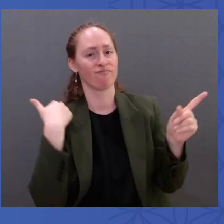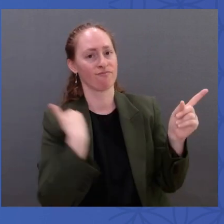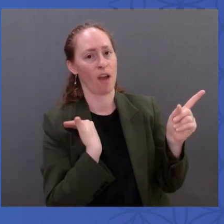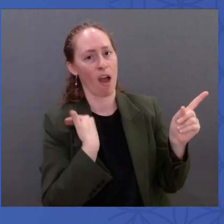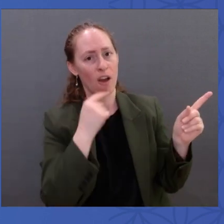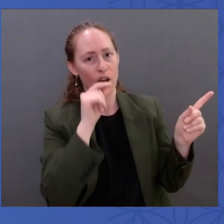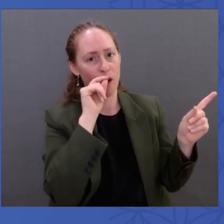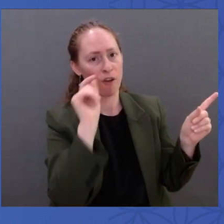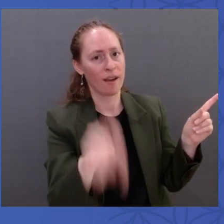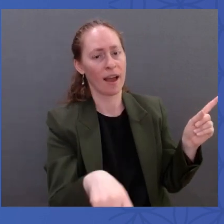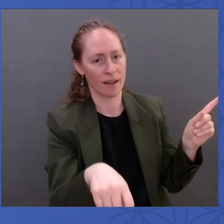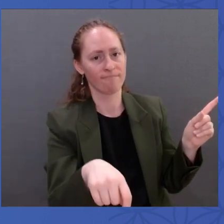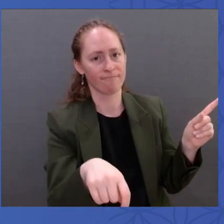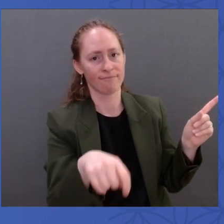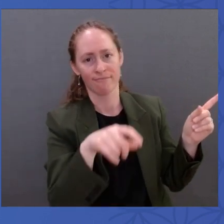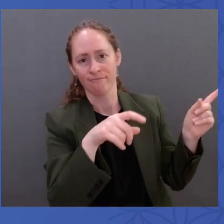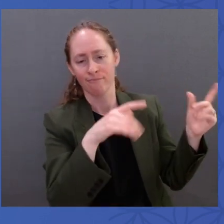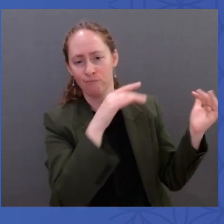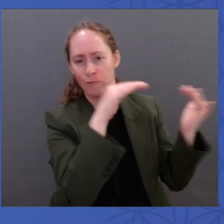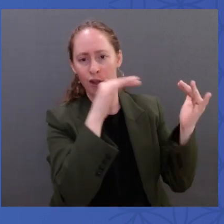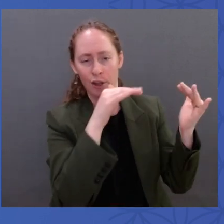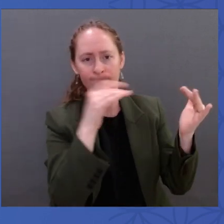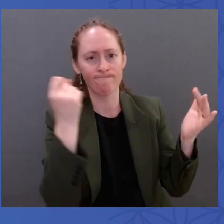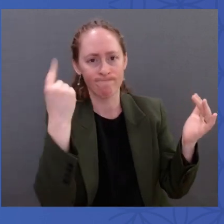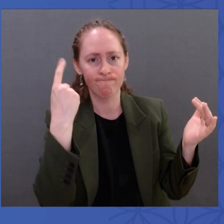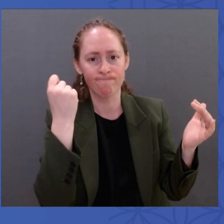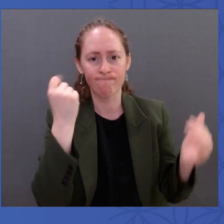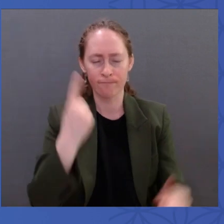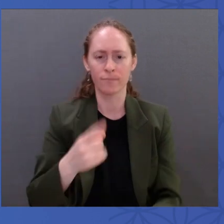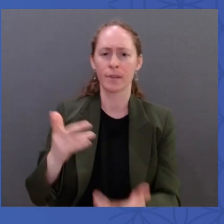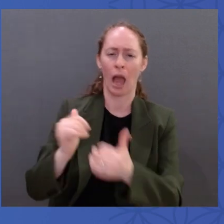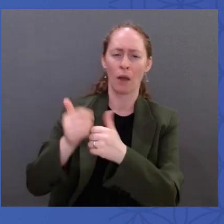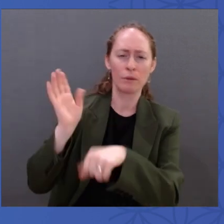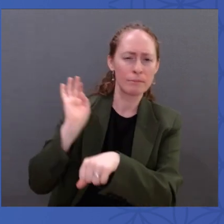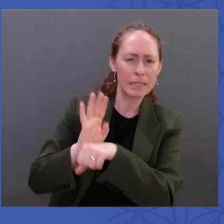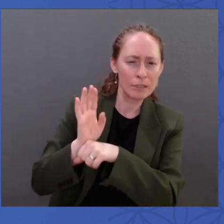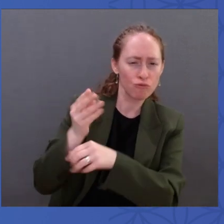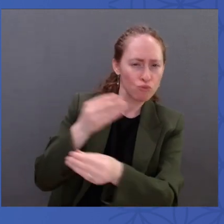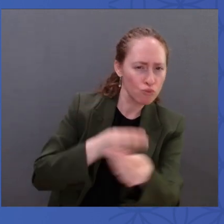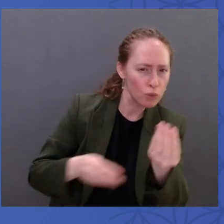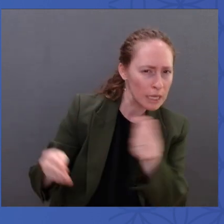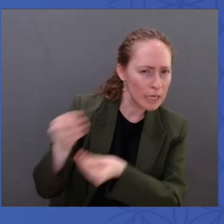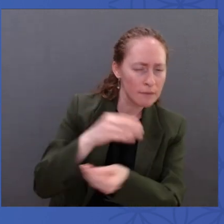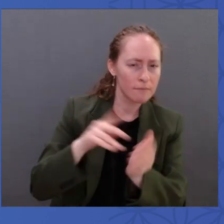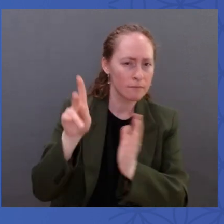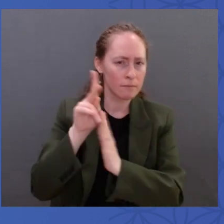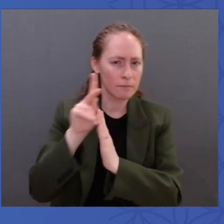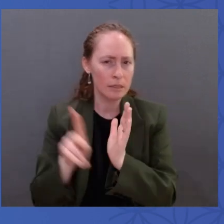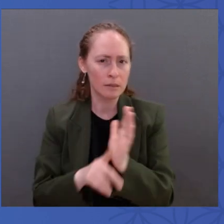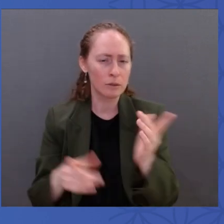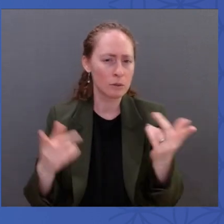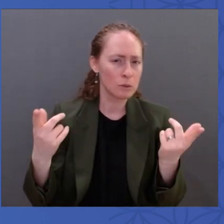The vast potential of the Indo-Pacific as an engine of global economic growth cannot be replaced alone.